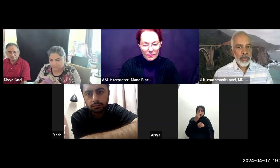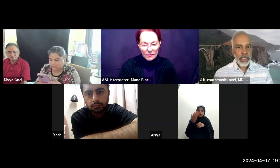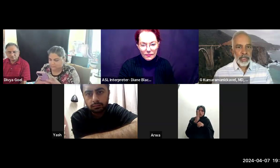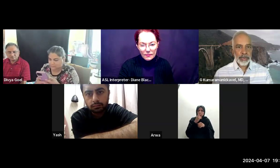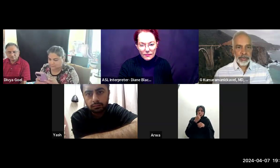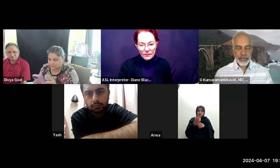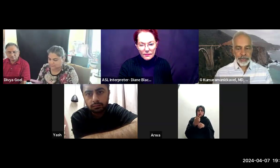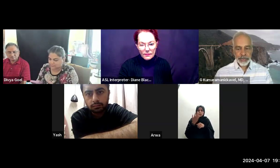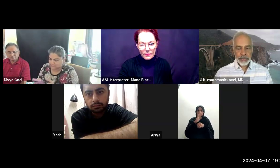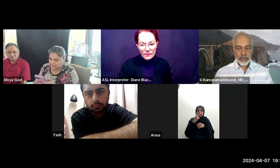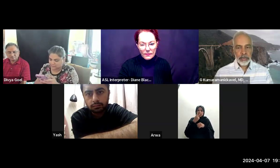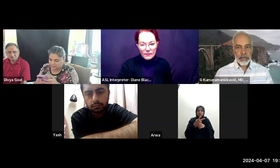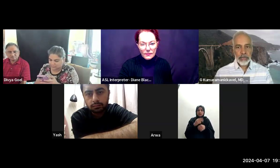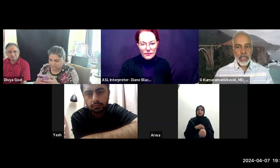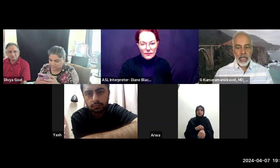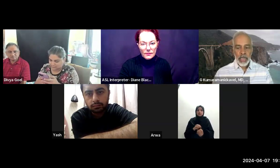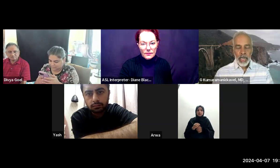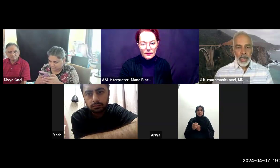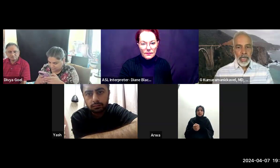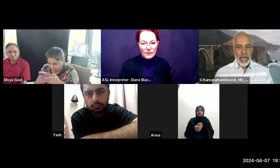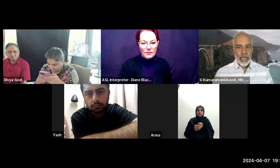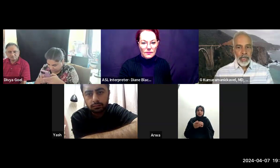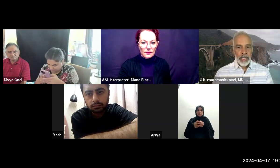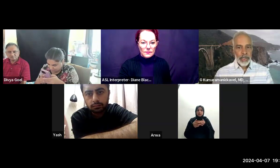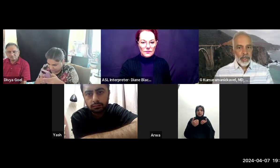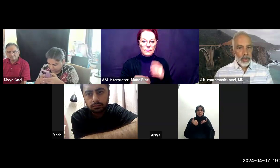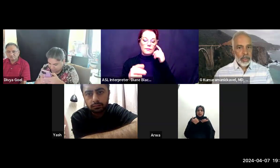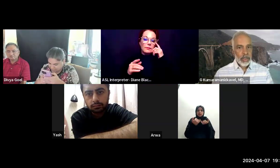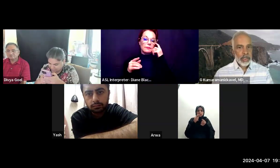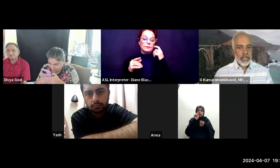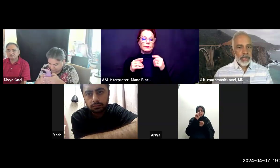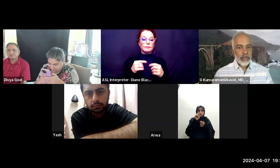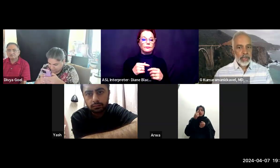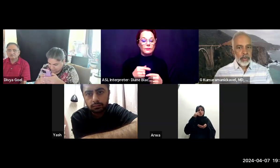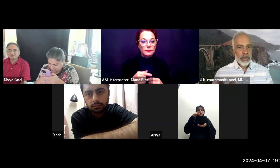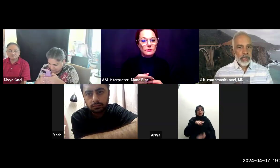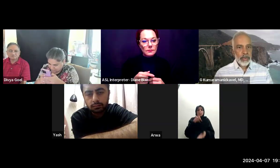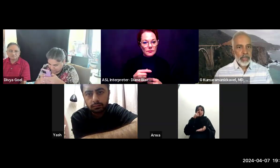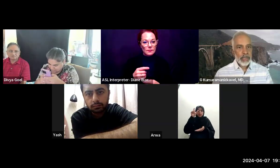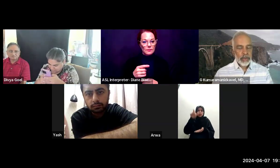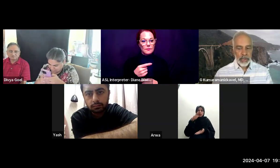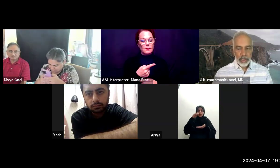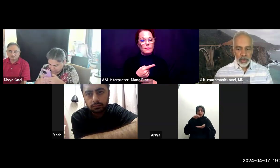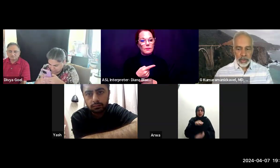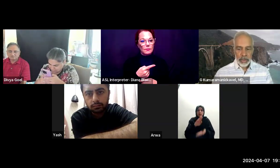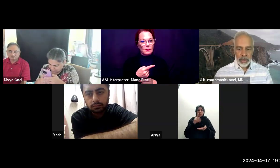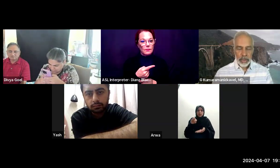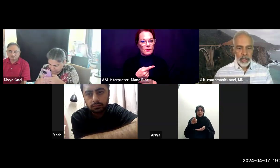pigmentation. And his daughter also picked up some of the information of her is also here